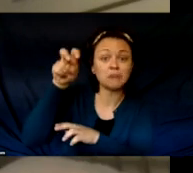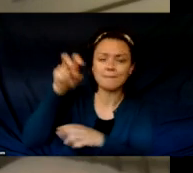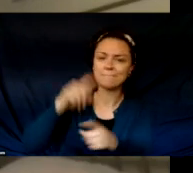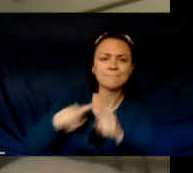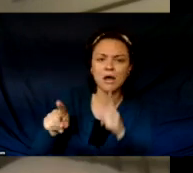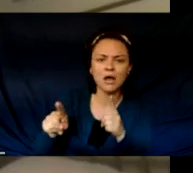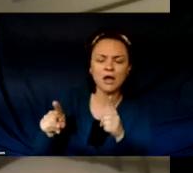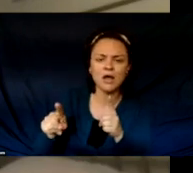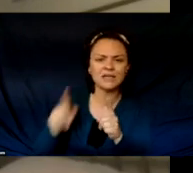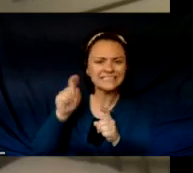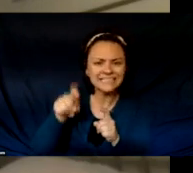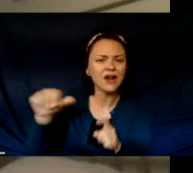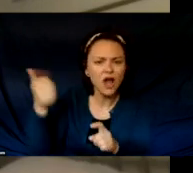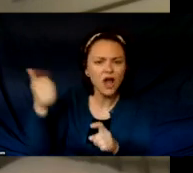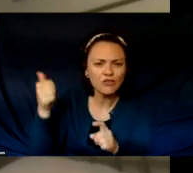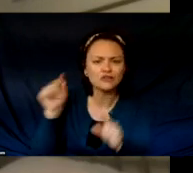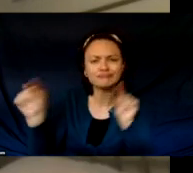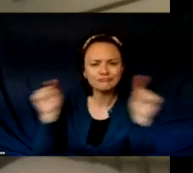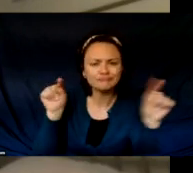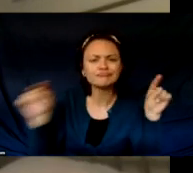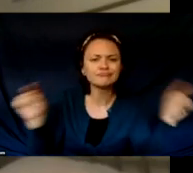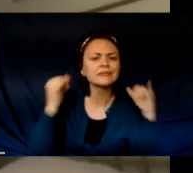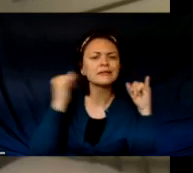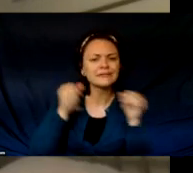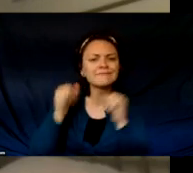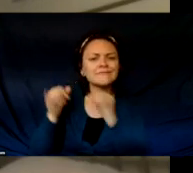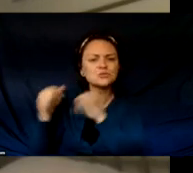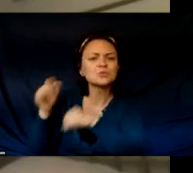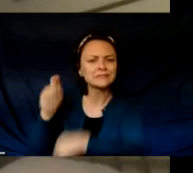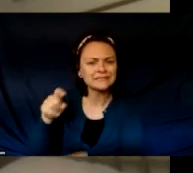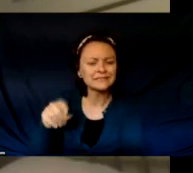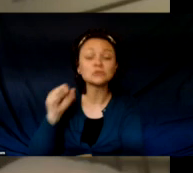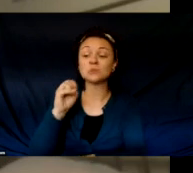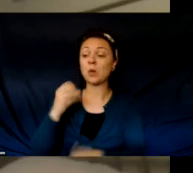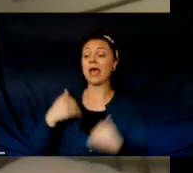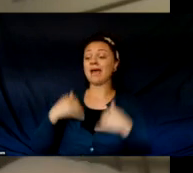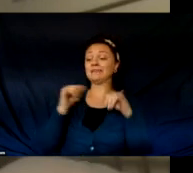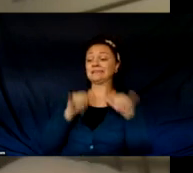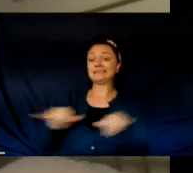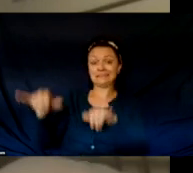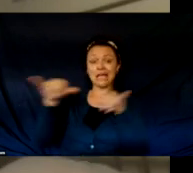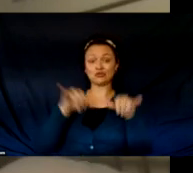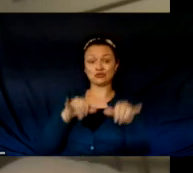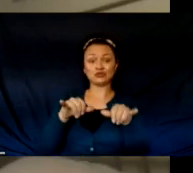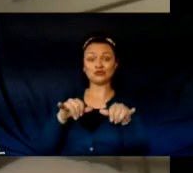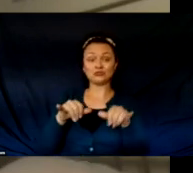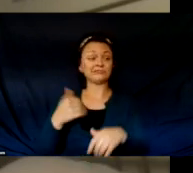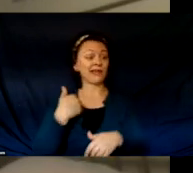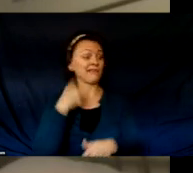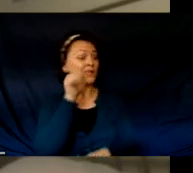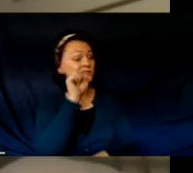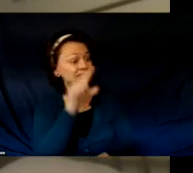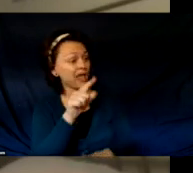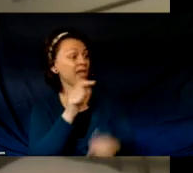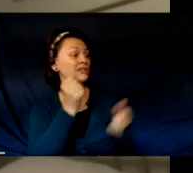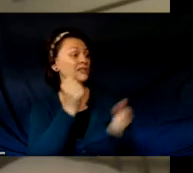that standard access accommodations such as sign language interpreting, wheelchair access, plain language,